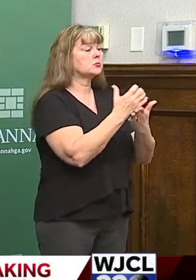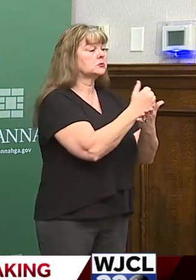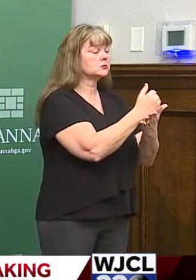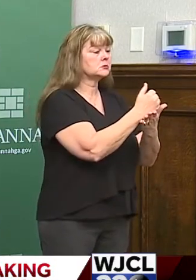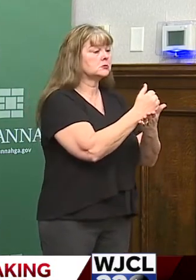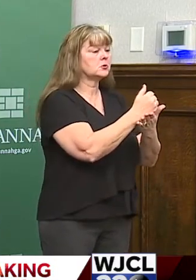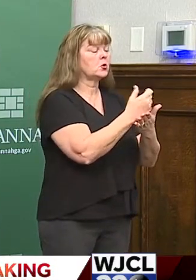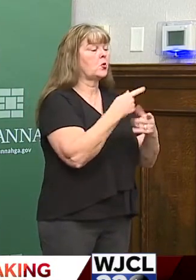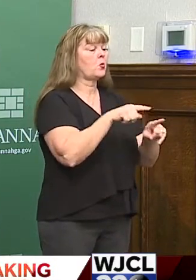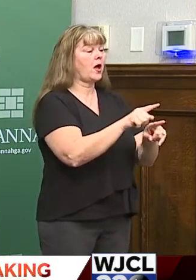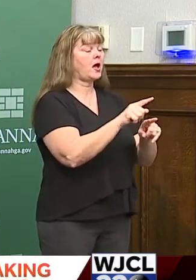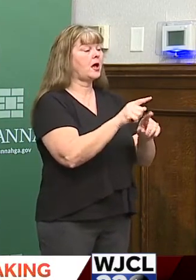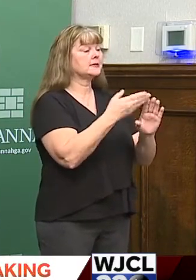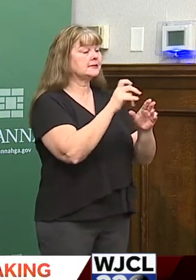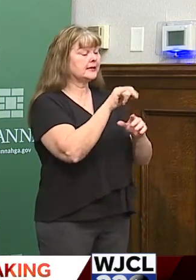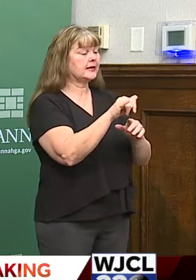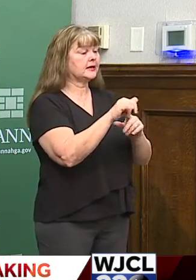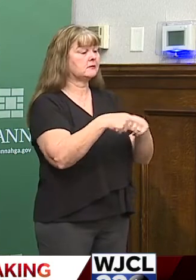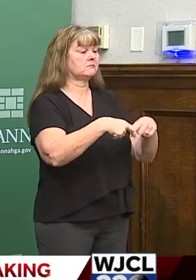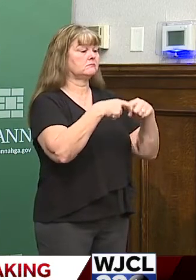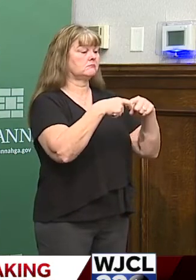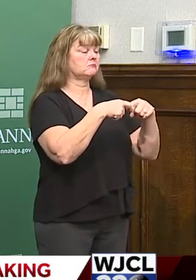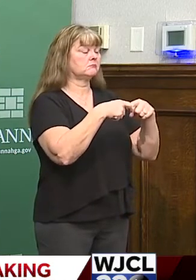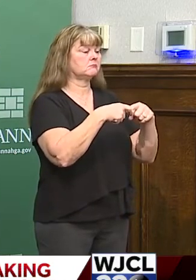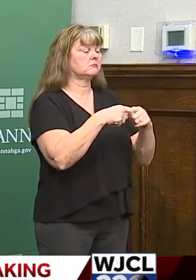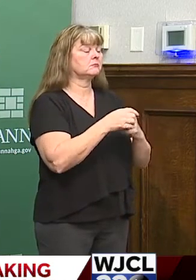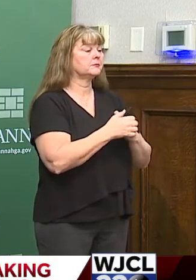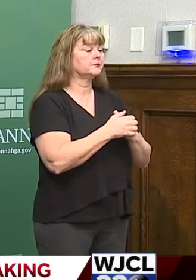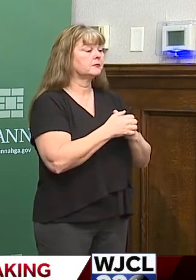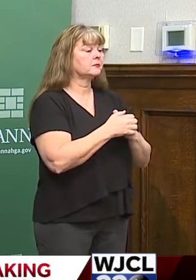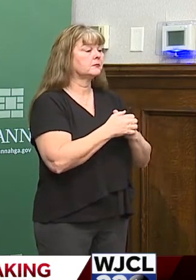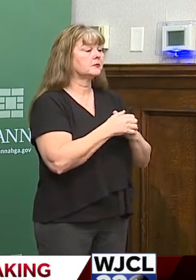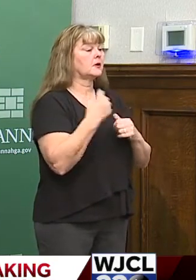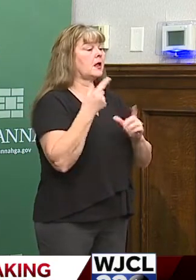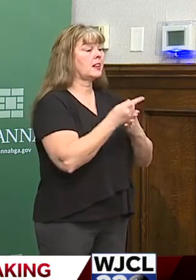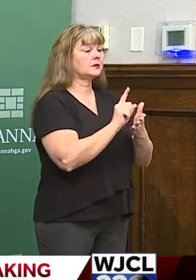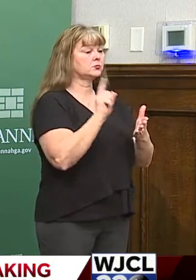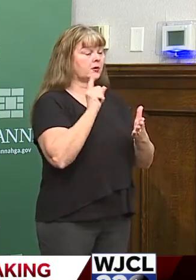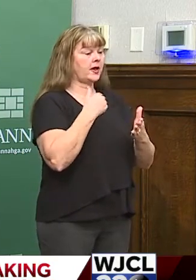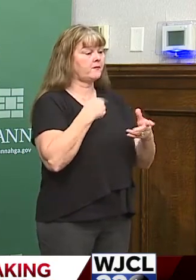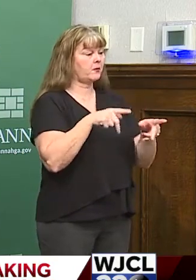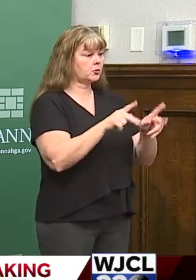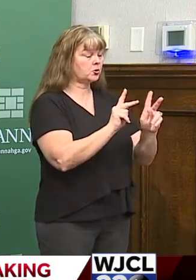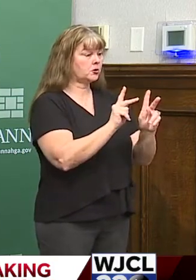WE'RE LOOKING AT PRICING FOR ONE OR TWO COLLECTIONS WHILE CITY PICKUP IS SUSPENDED.